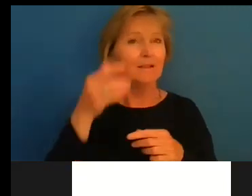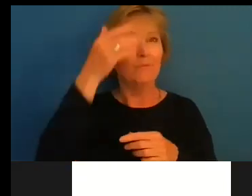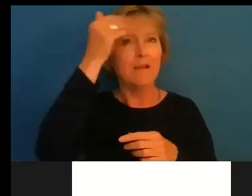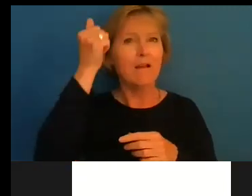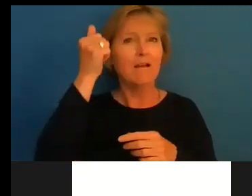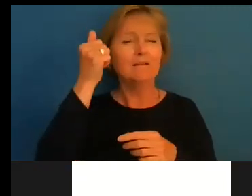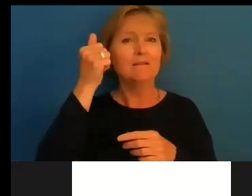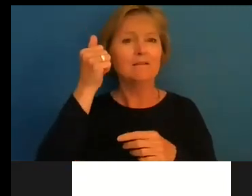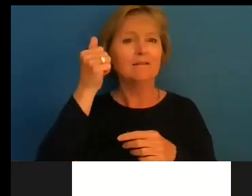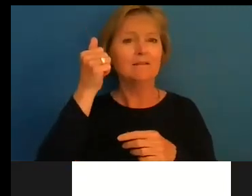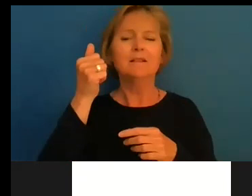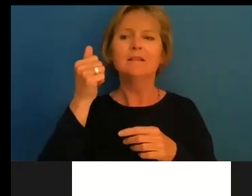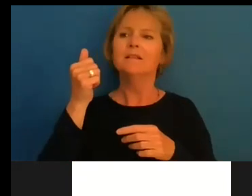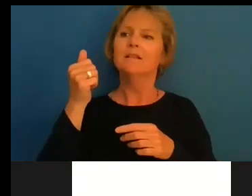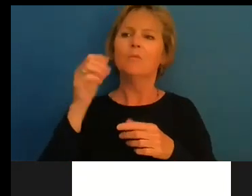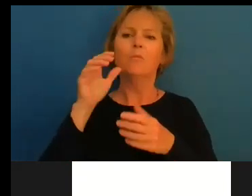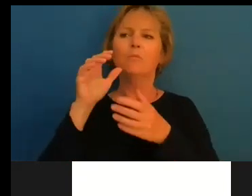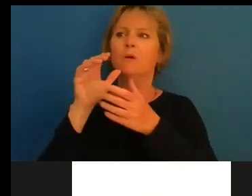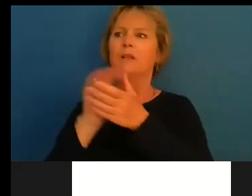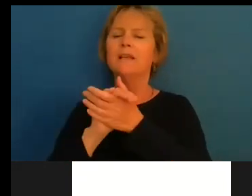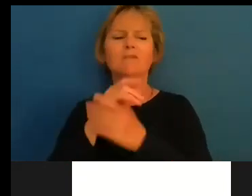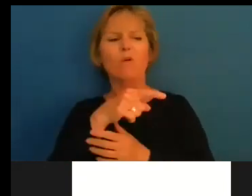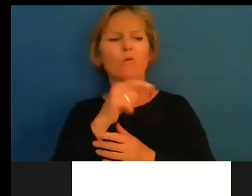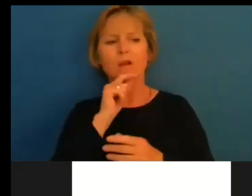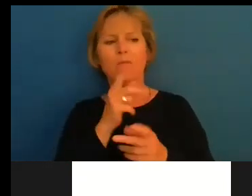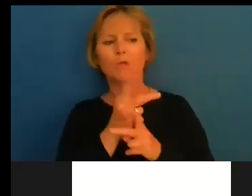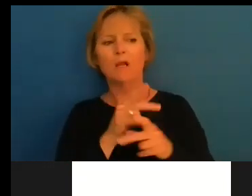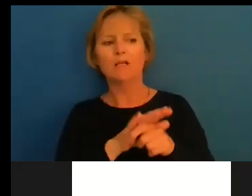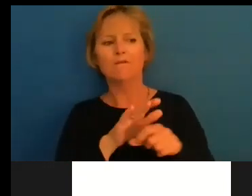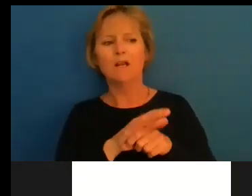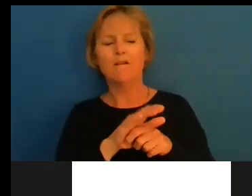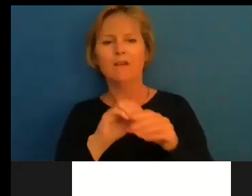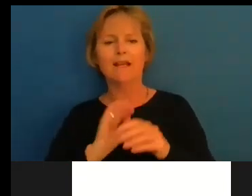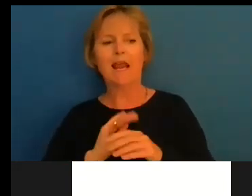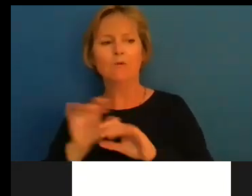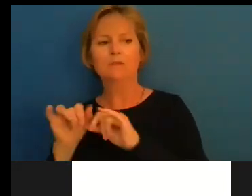people not productive enough within a capitalistic society.